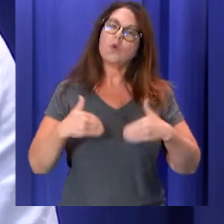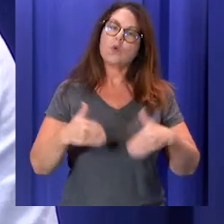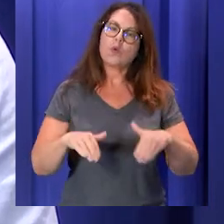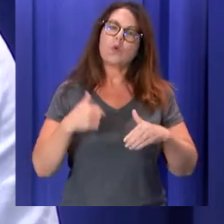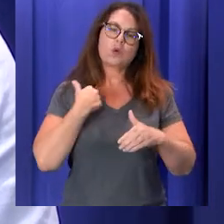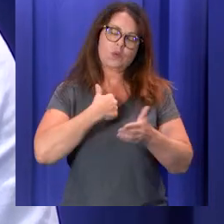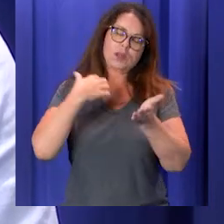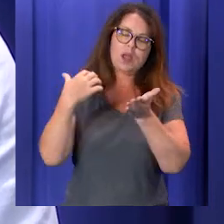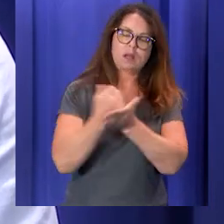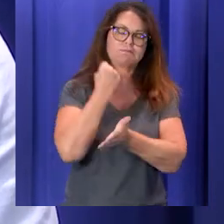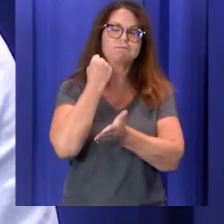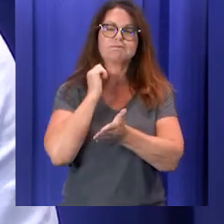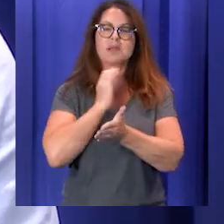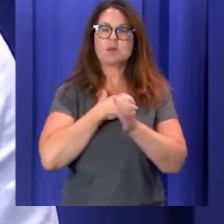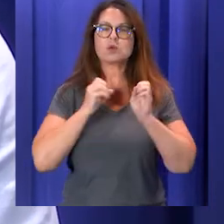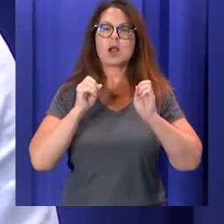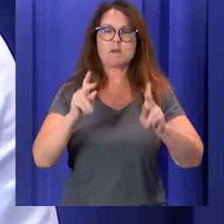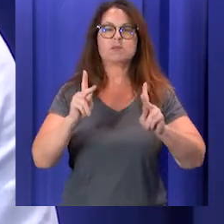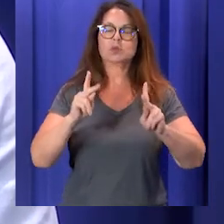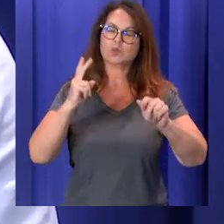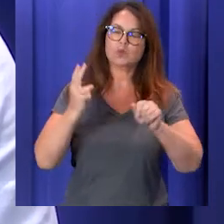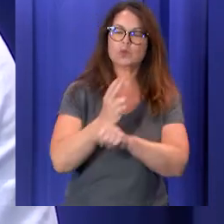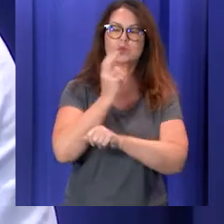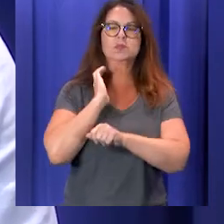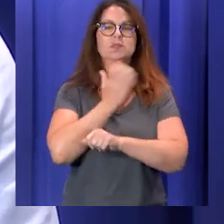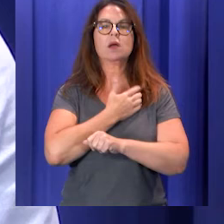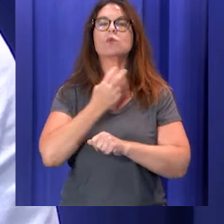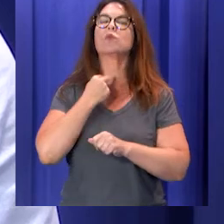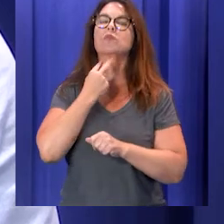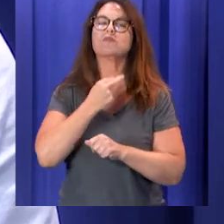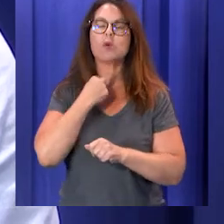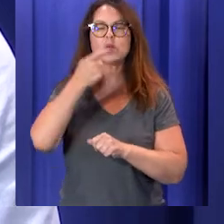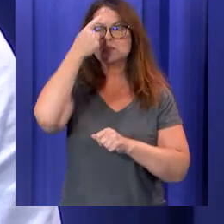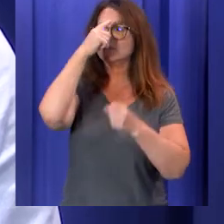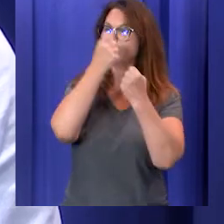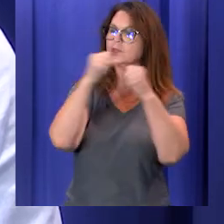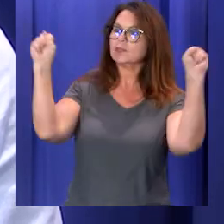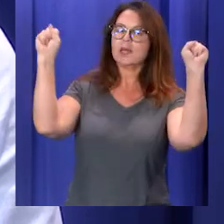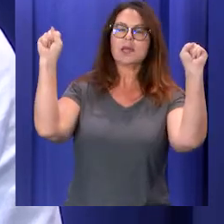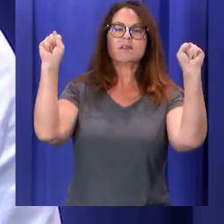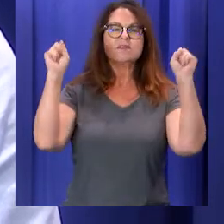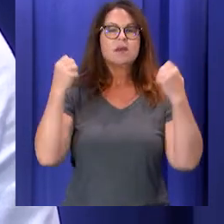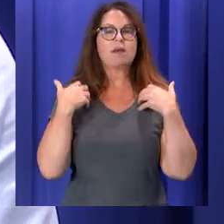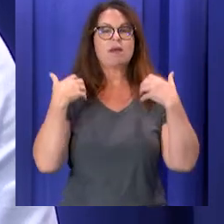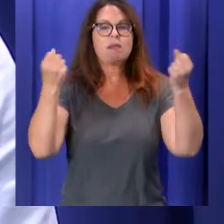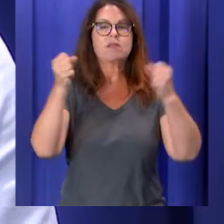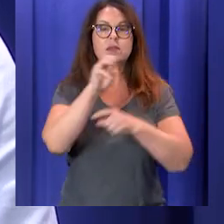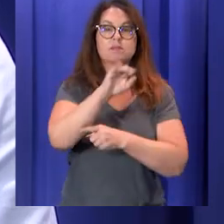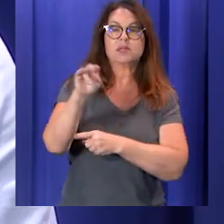for the Council on Disability to advocate for a safer and healthier Minnesota, and the response from the community has been